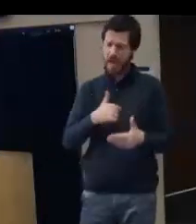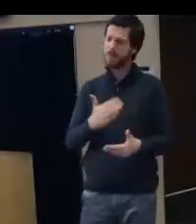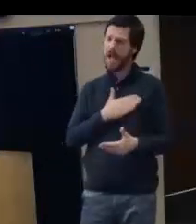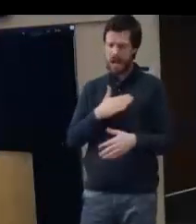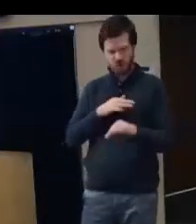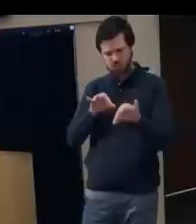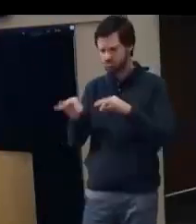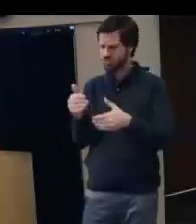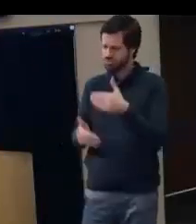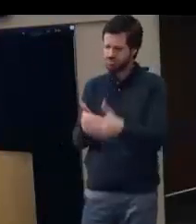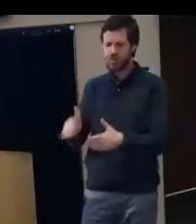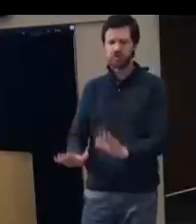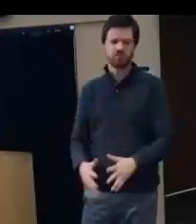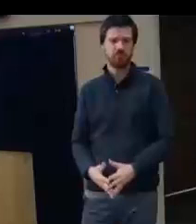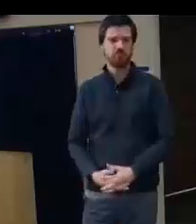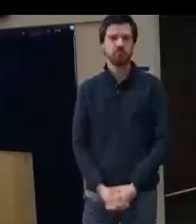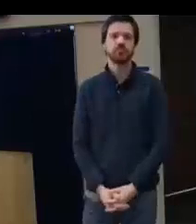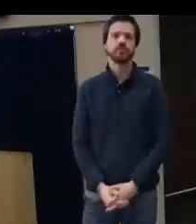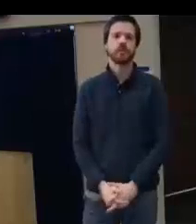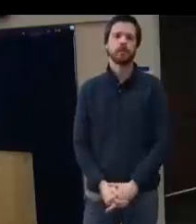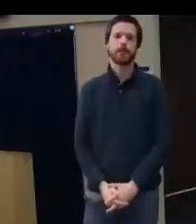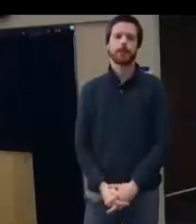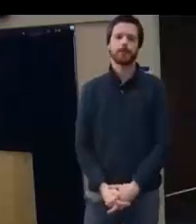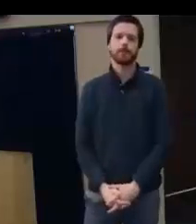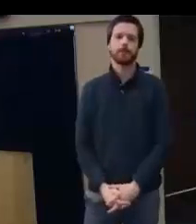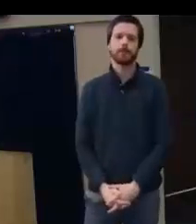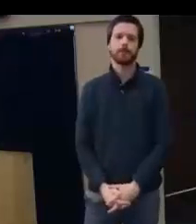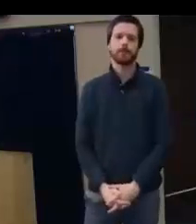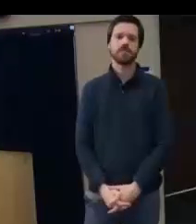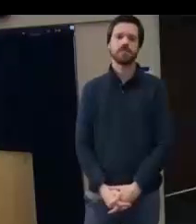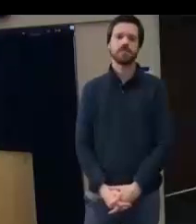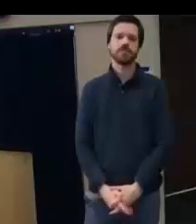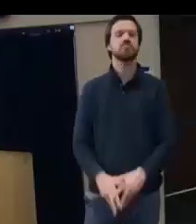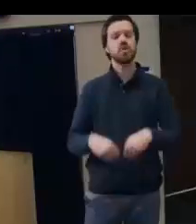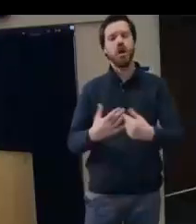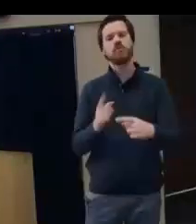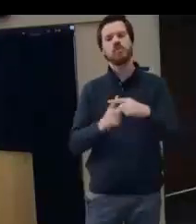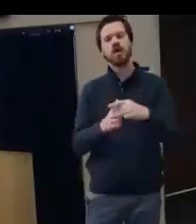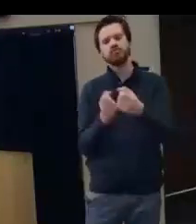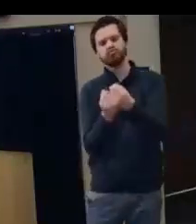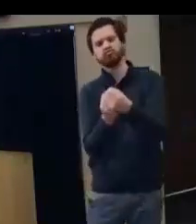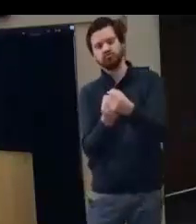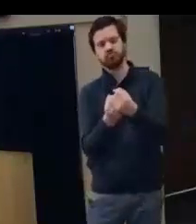them through the process say um offer positive reinforcement let them know when they've done